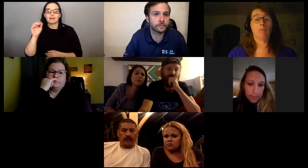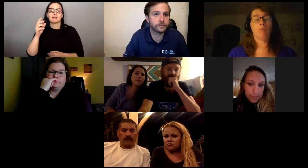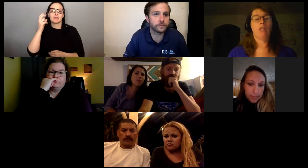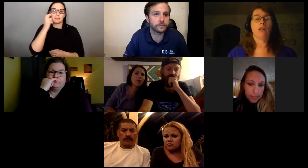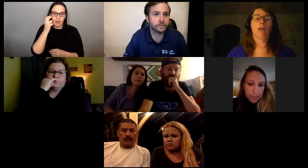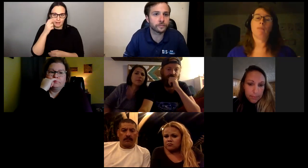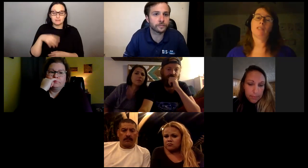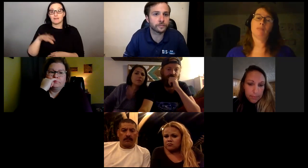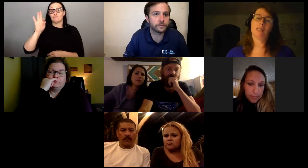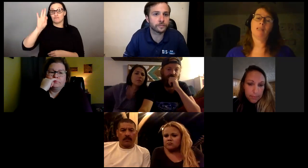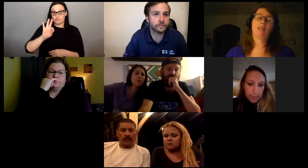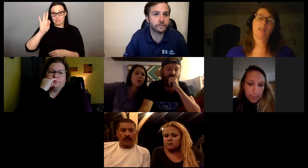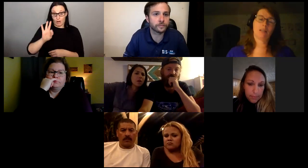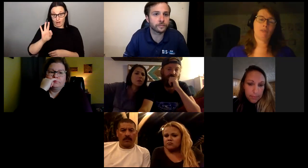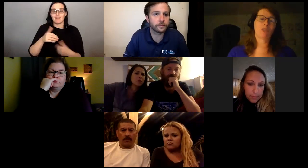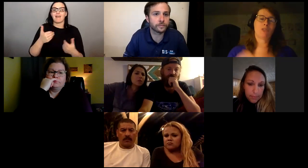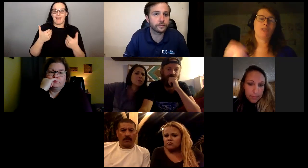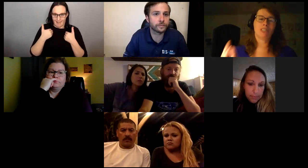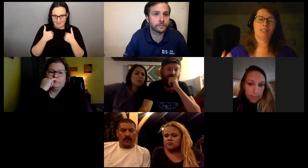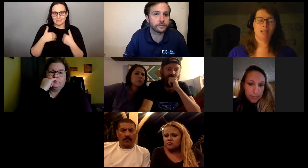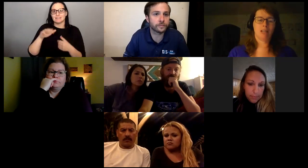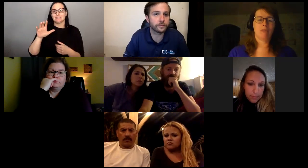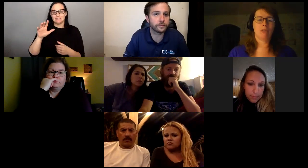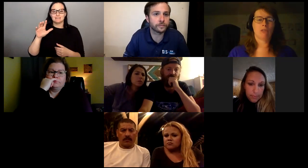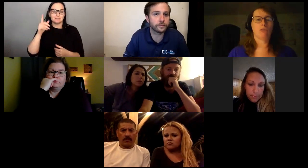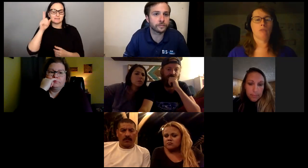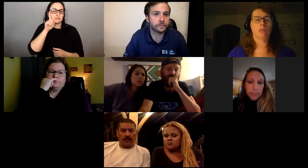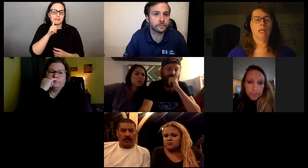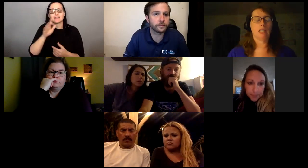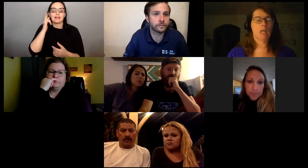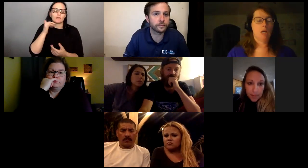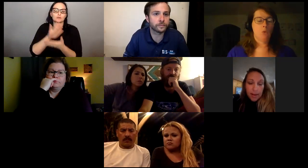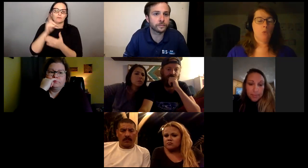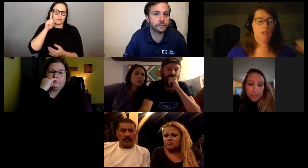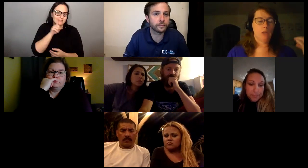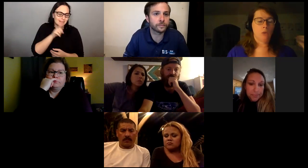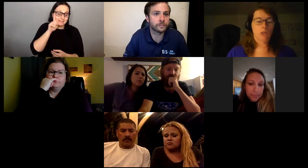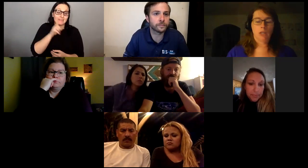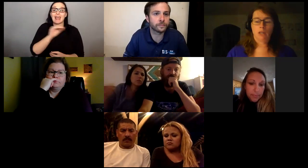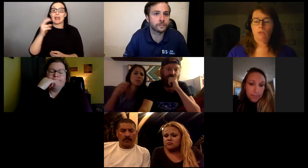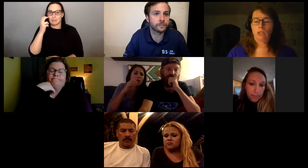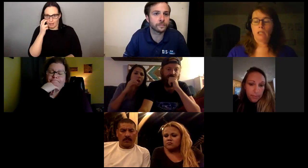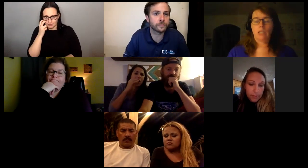there happens to be california school for the deaf and california school for the blind